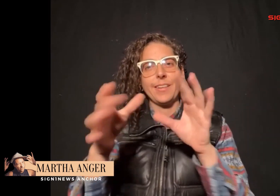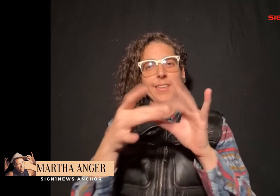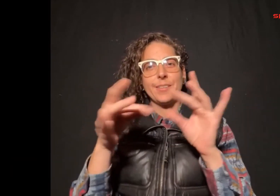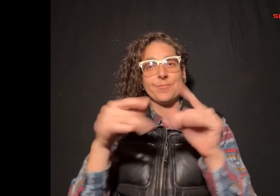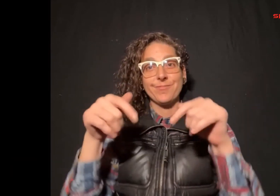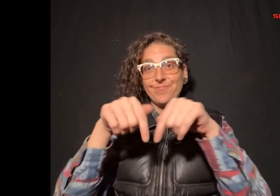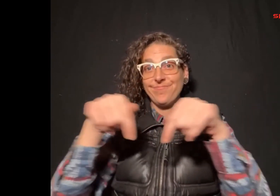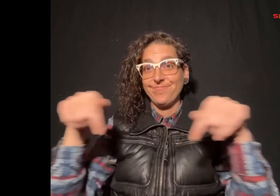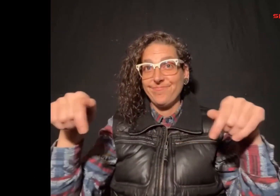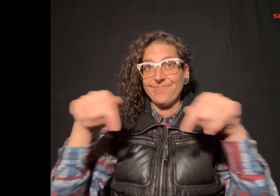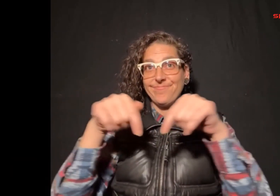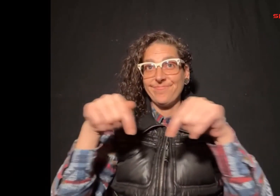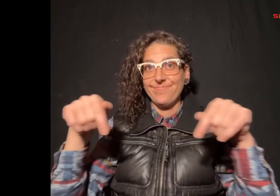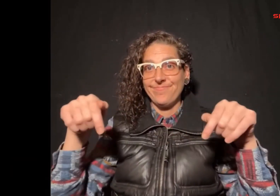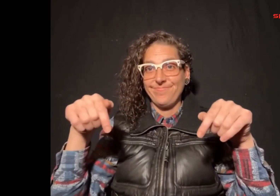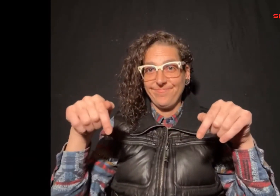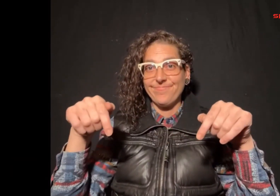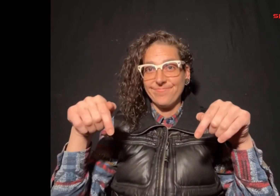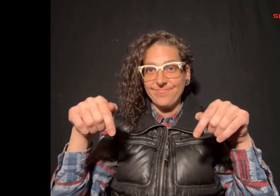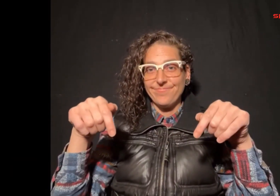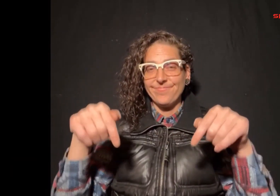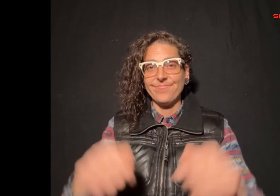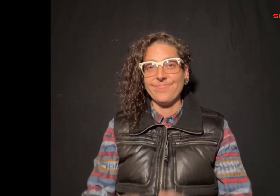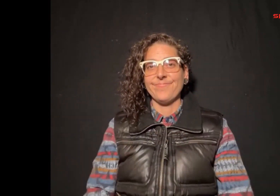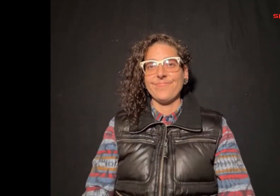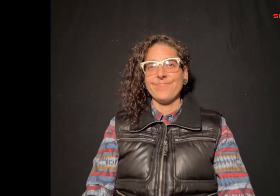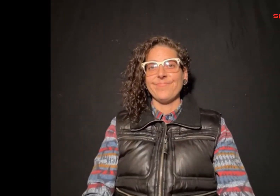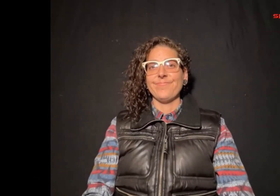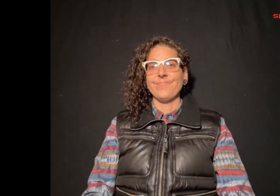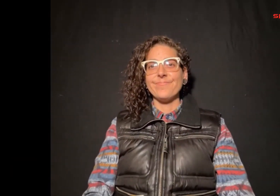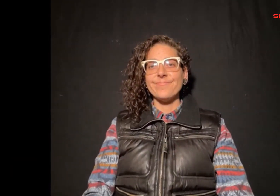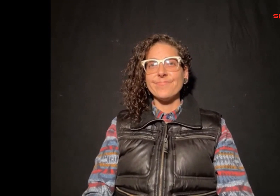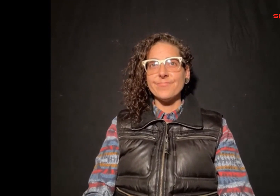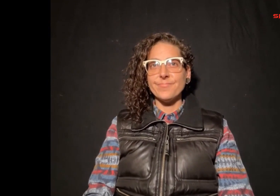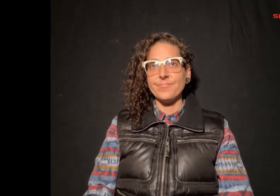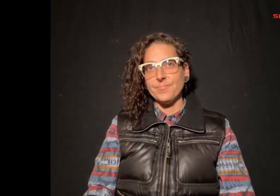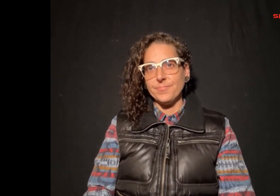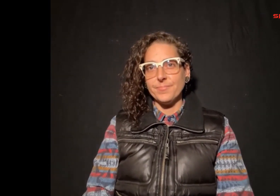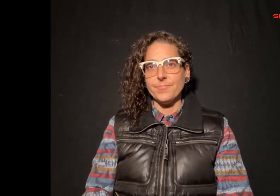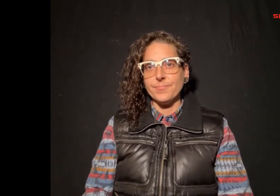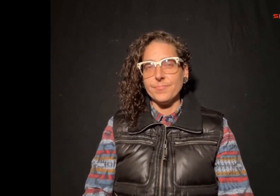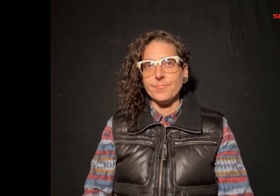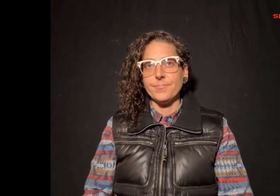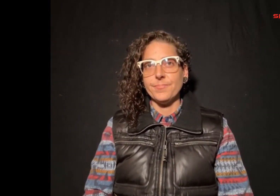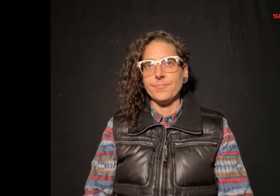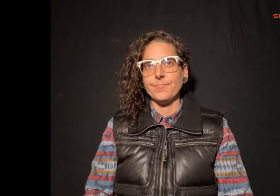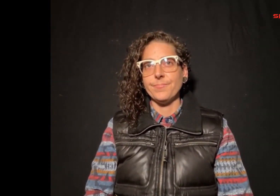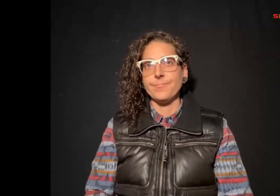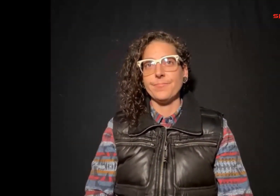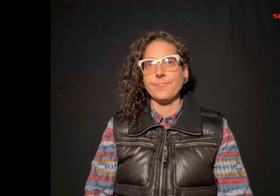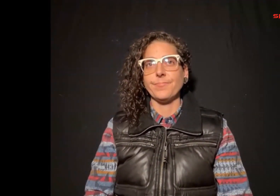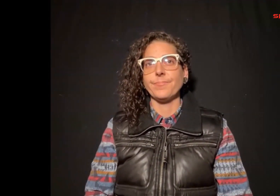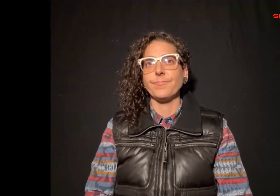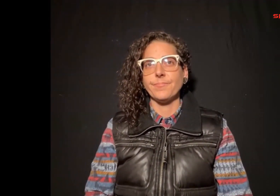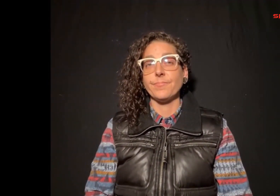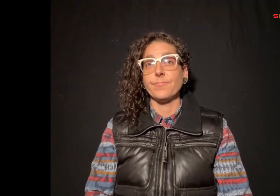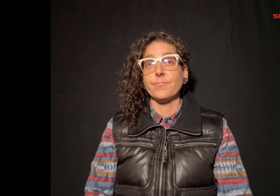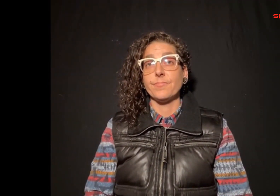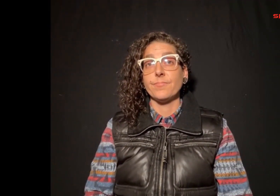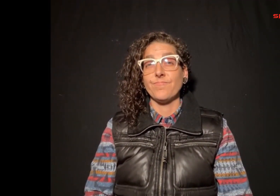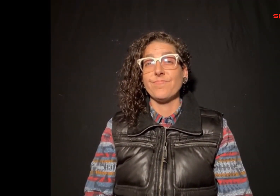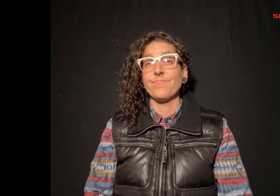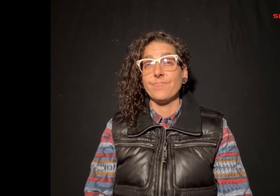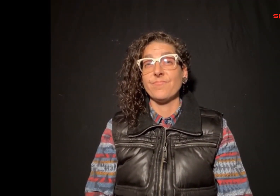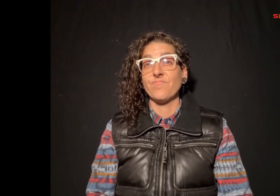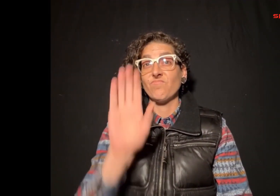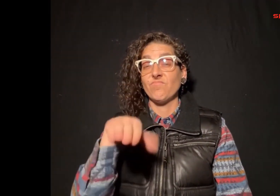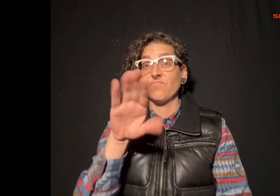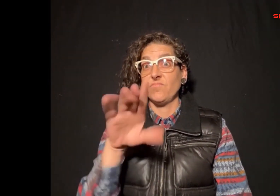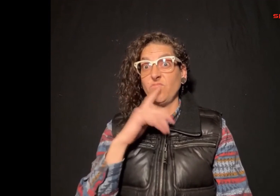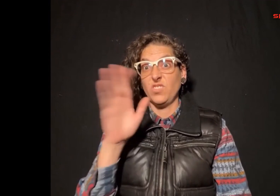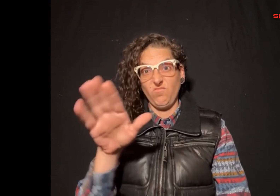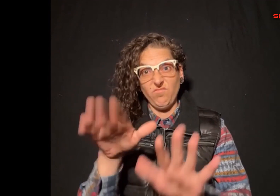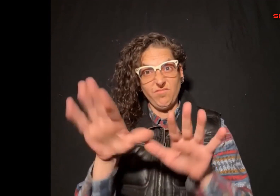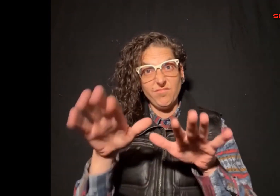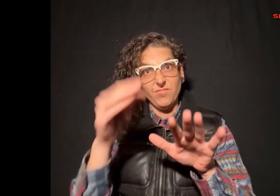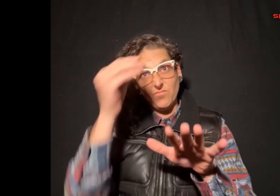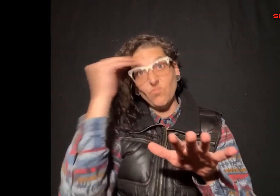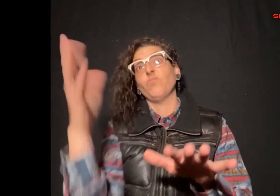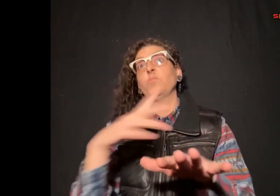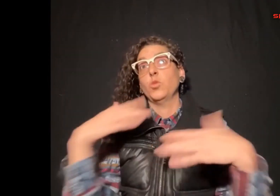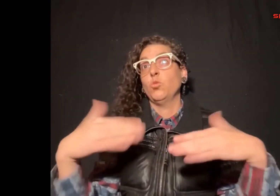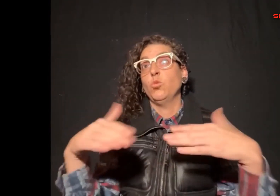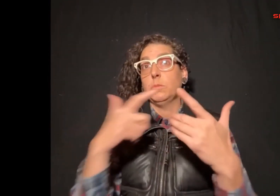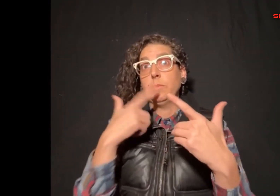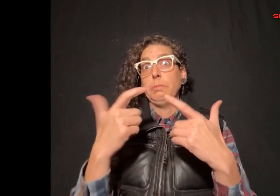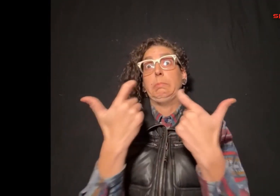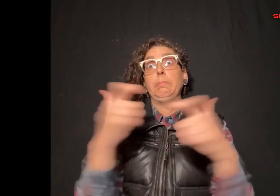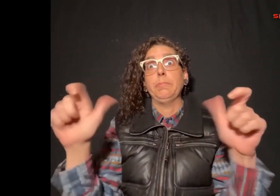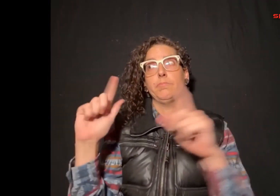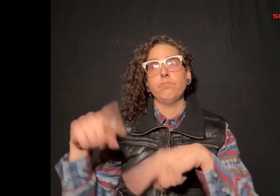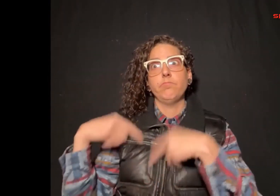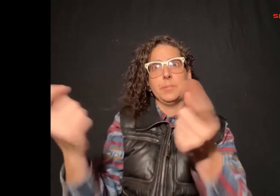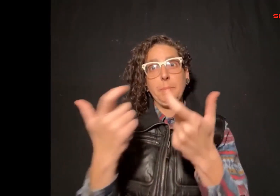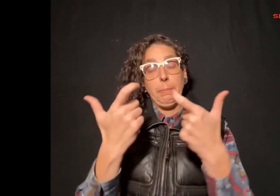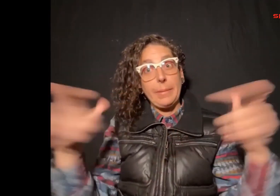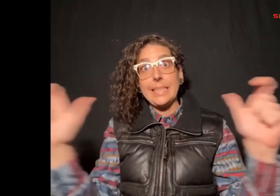may add it at the bottom of the screen